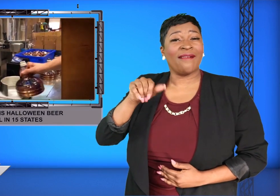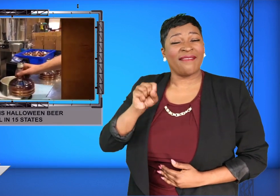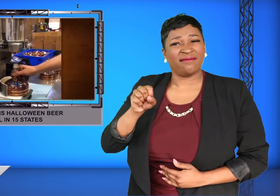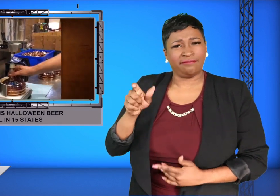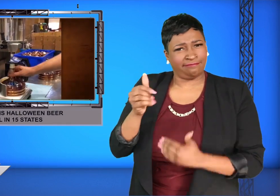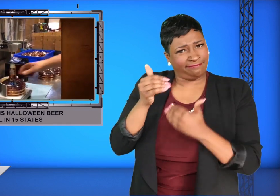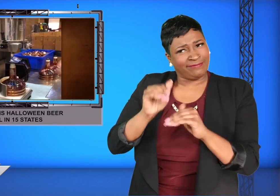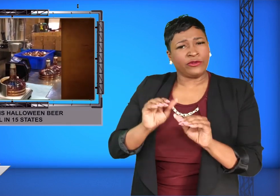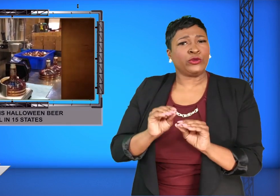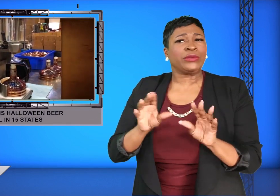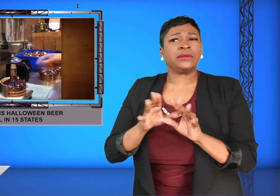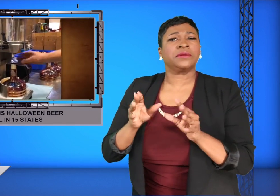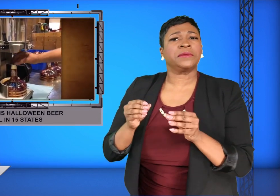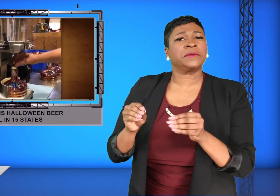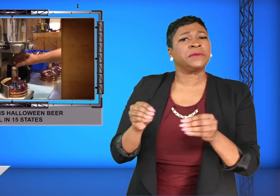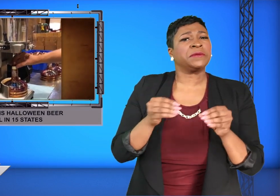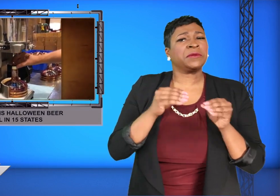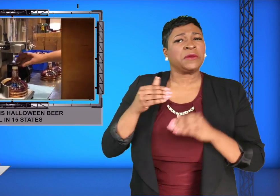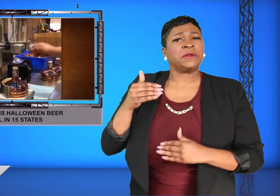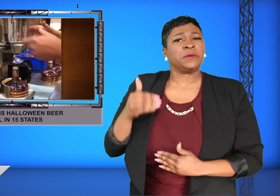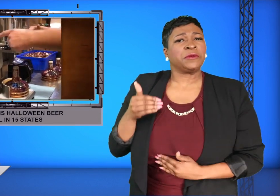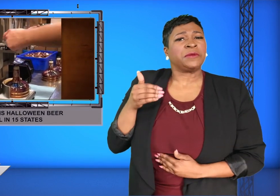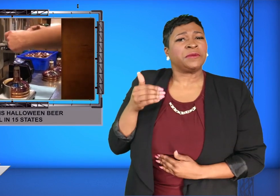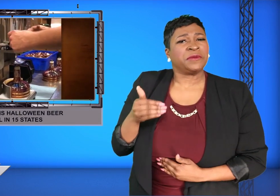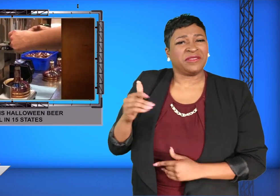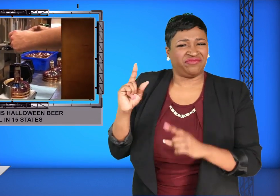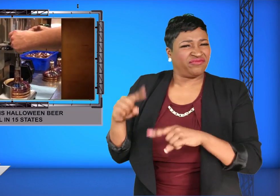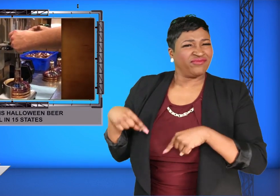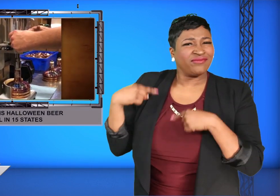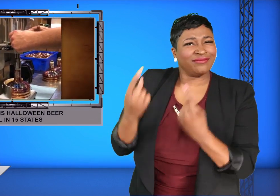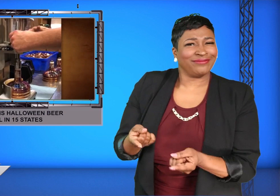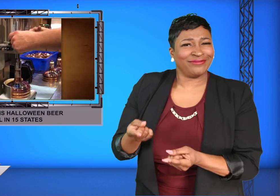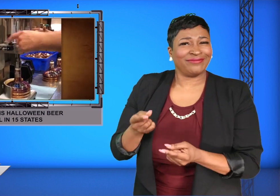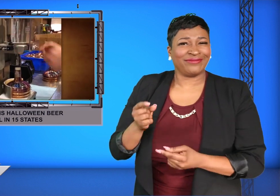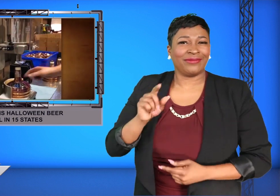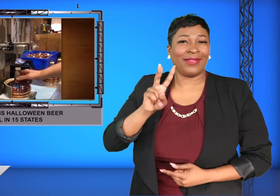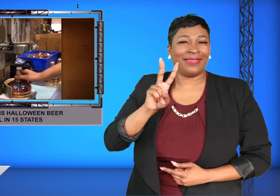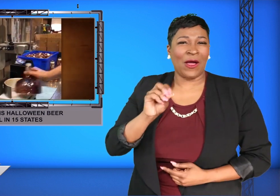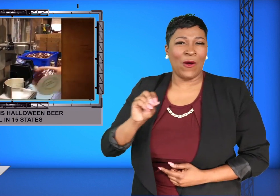have been offering in limited releases since 2002.